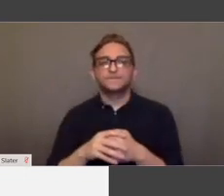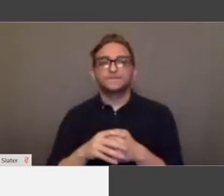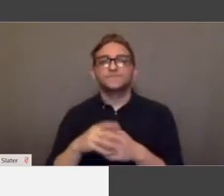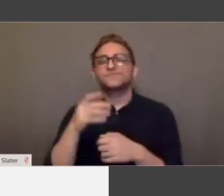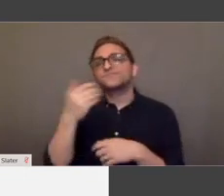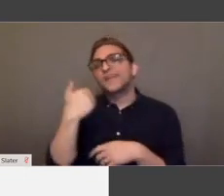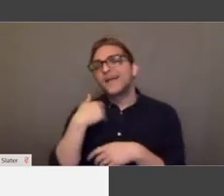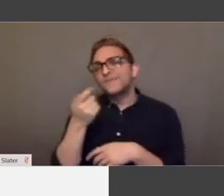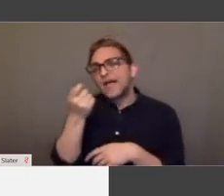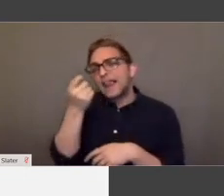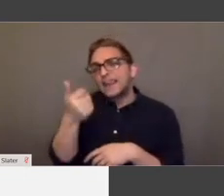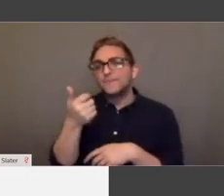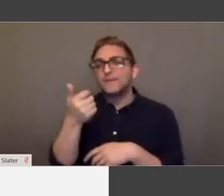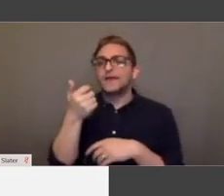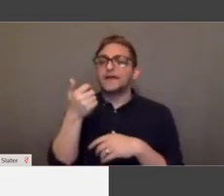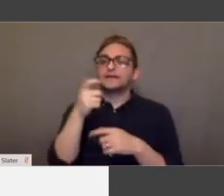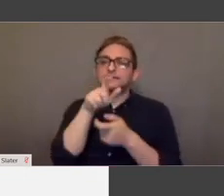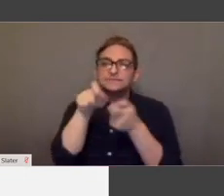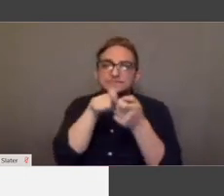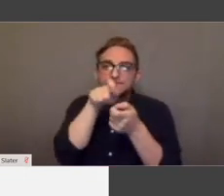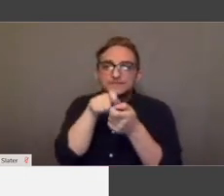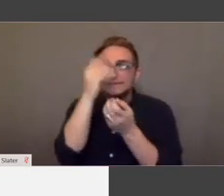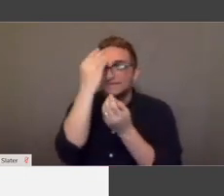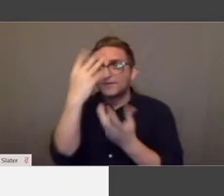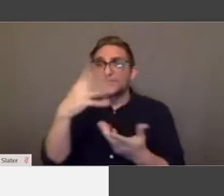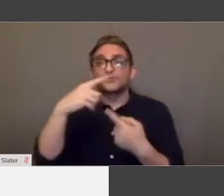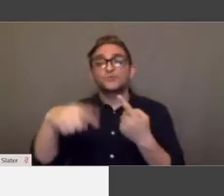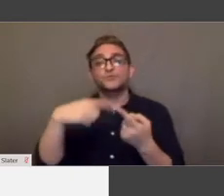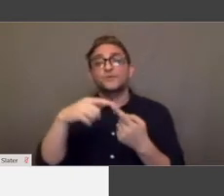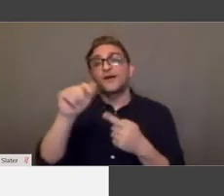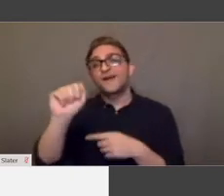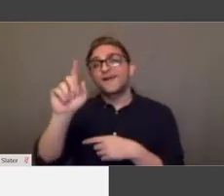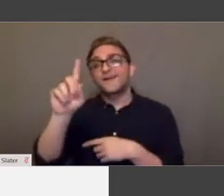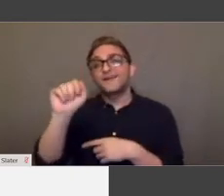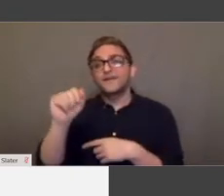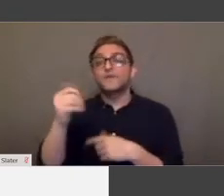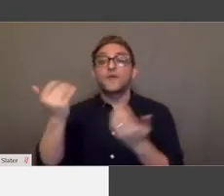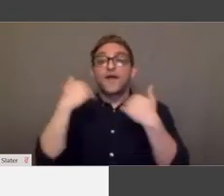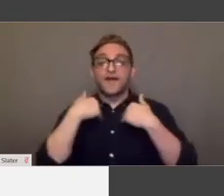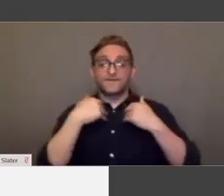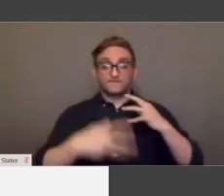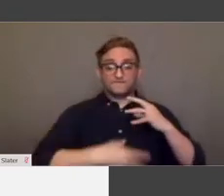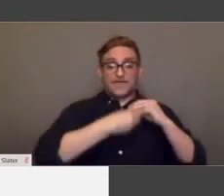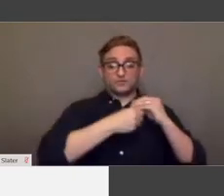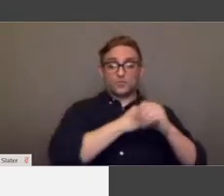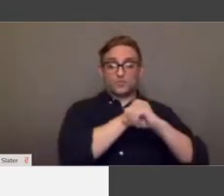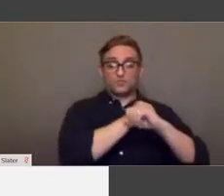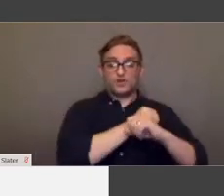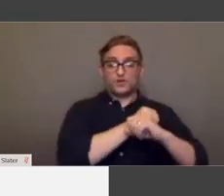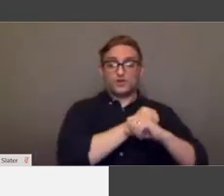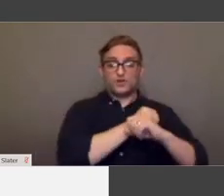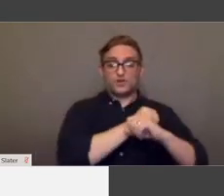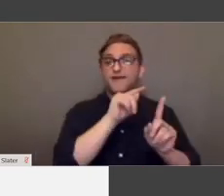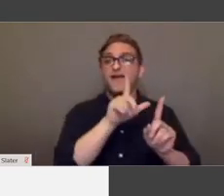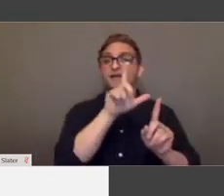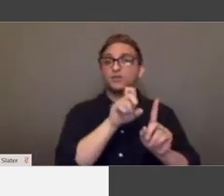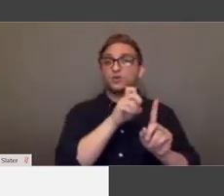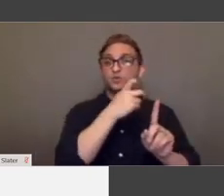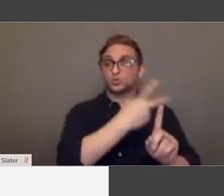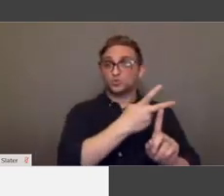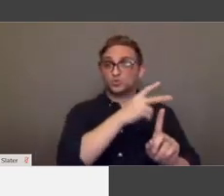talking about that there is an extra protection in Title II and this applies also to medical